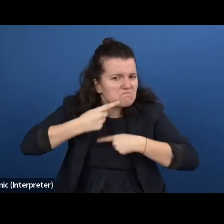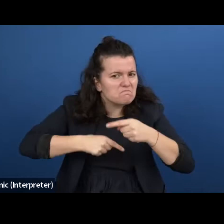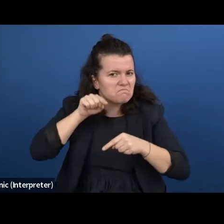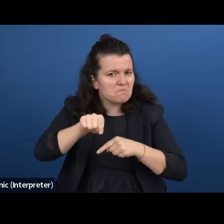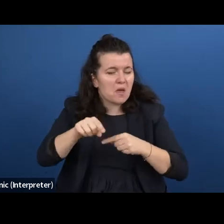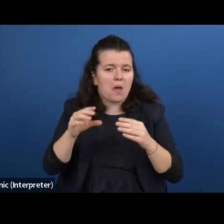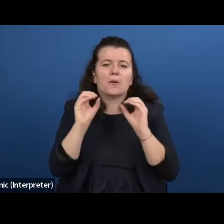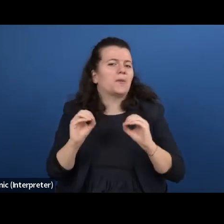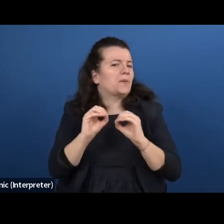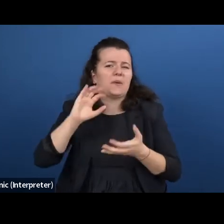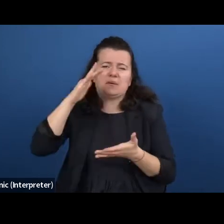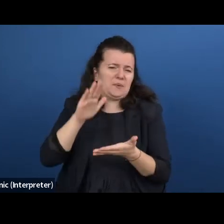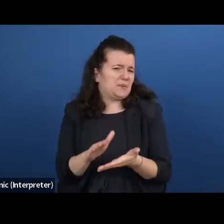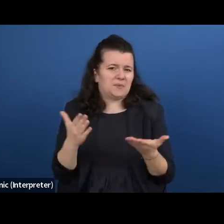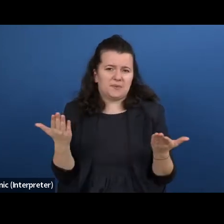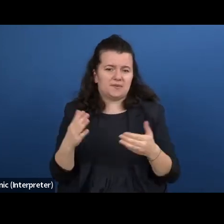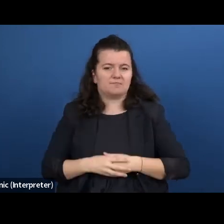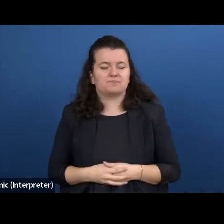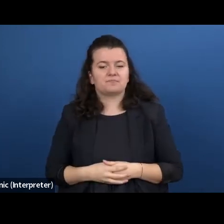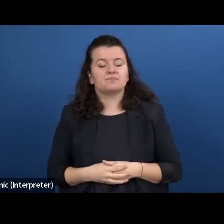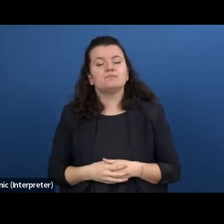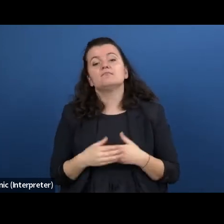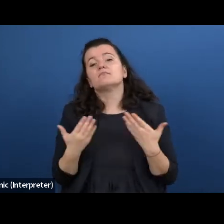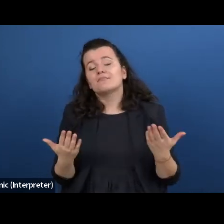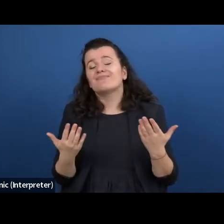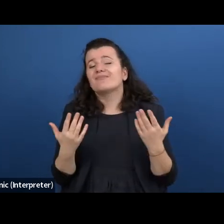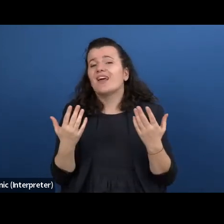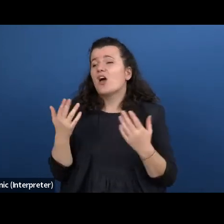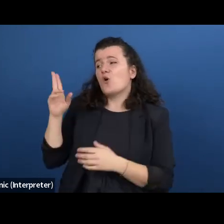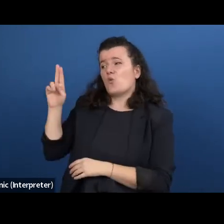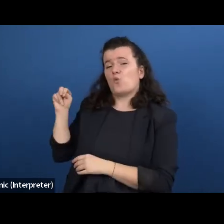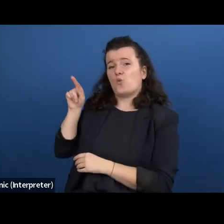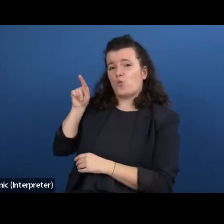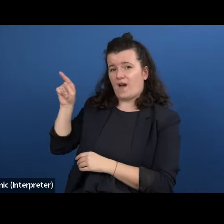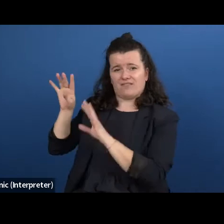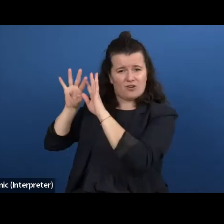Also, the UN Committee on the Rights of Persons with Disabilities expressed